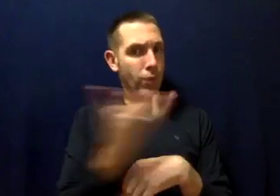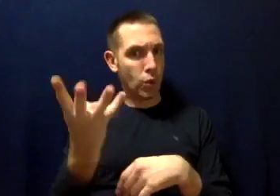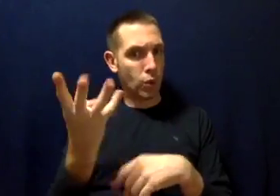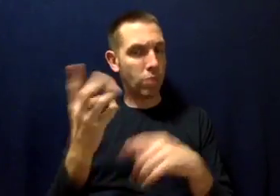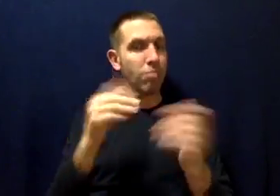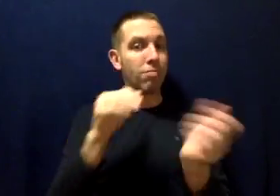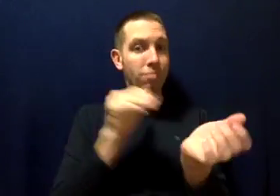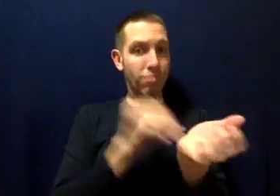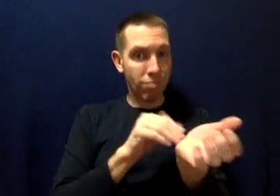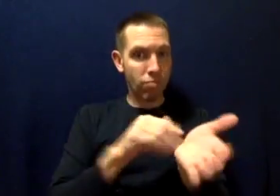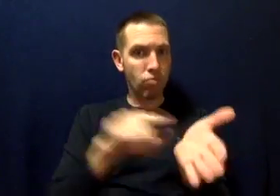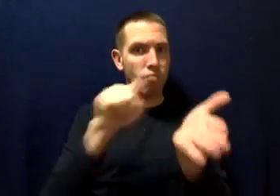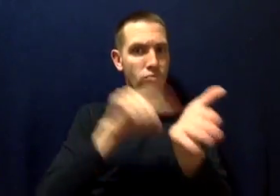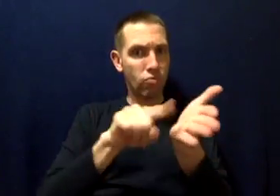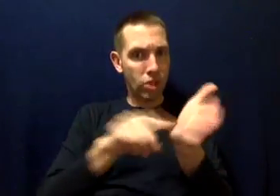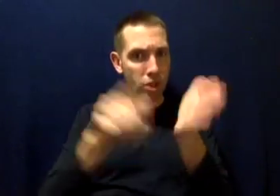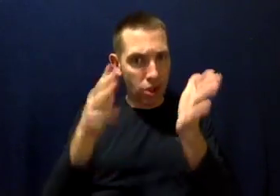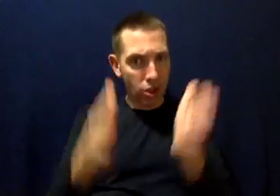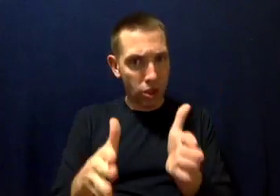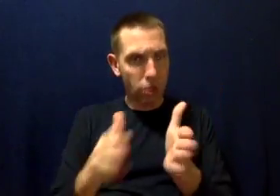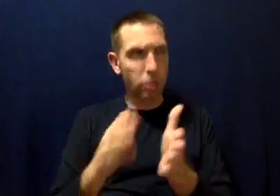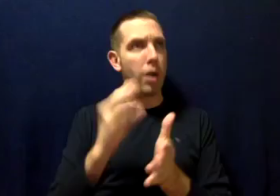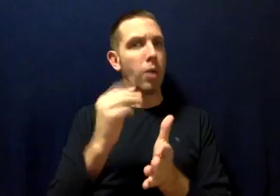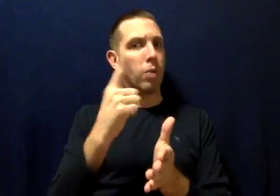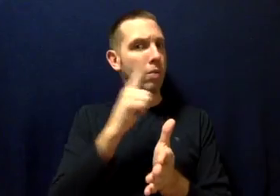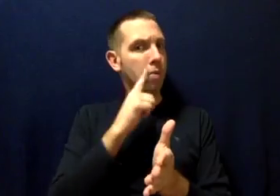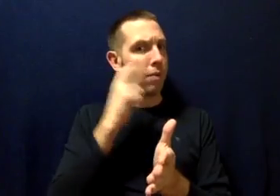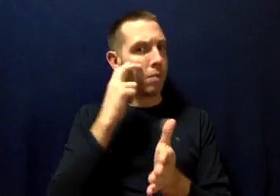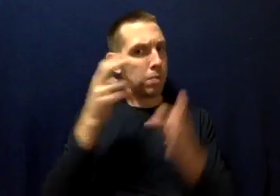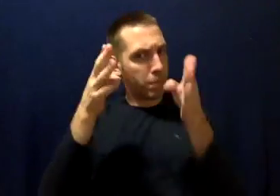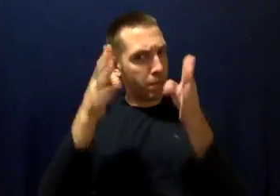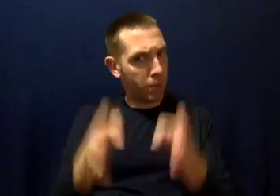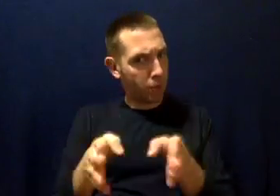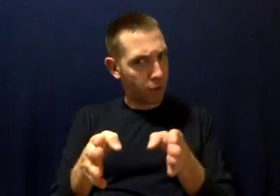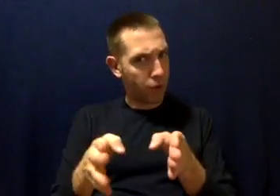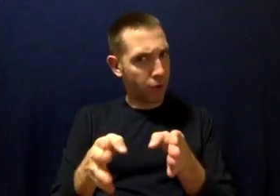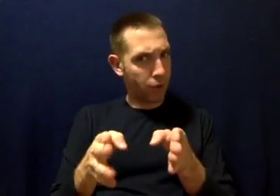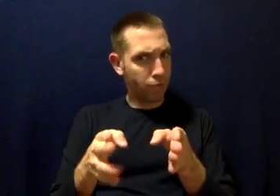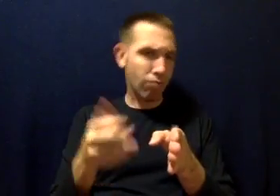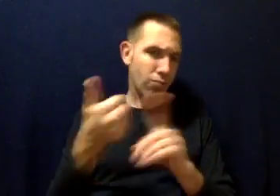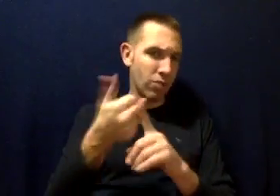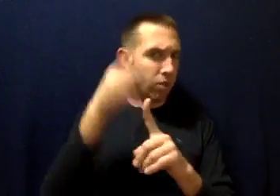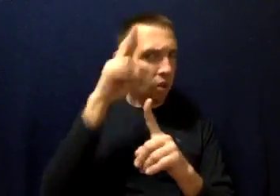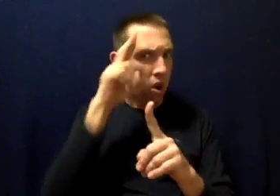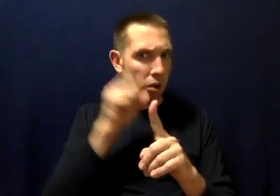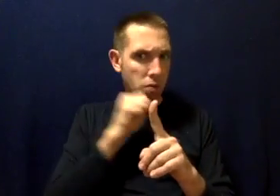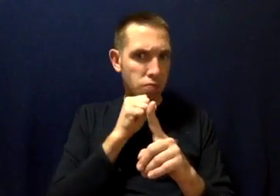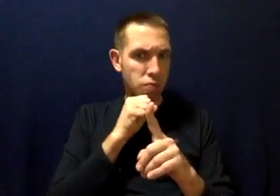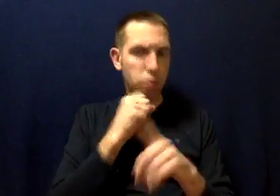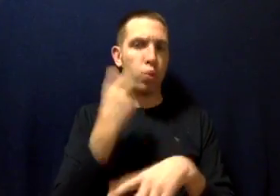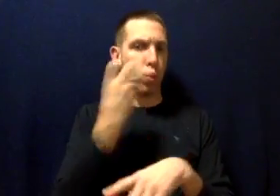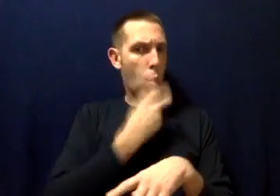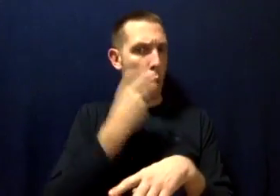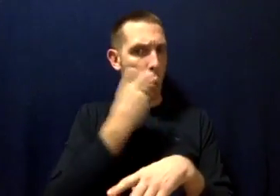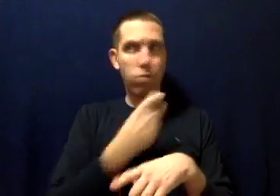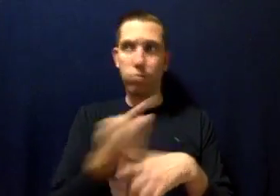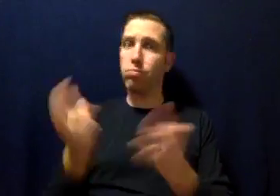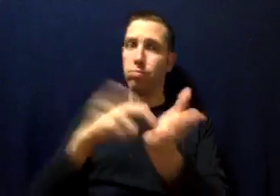were a few medical researchers, and then a deafblind (oral) presenter with Usher syndrome.